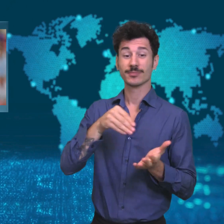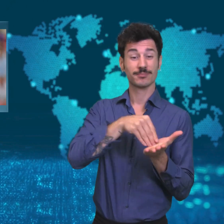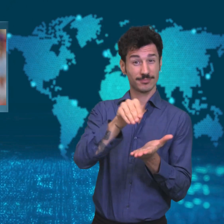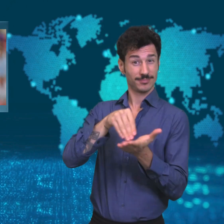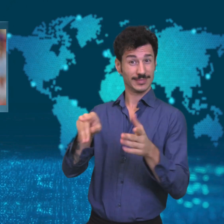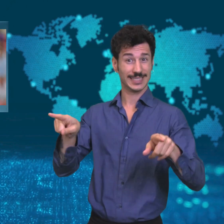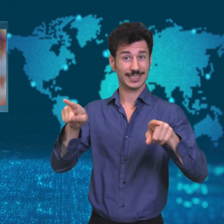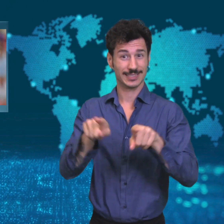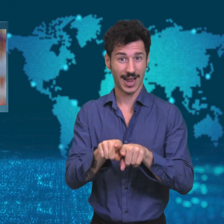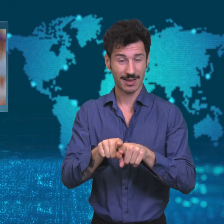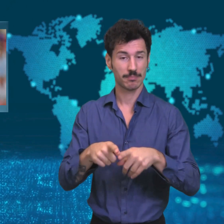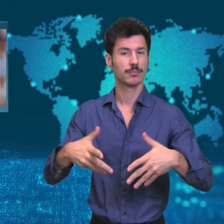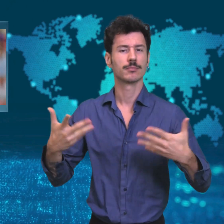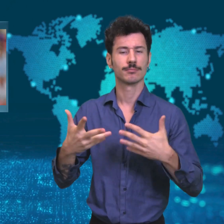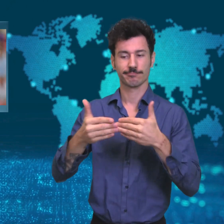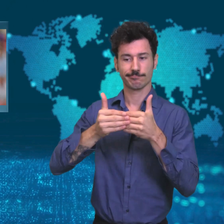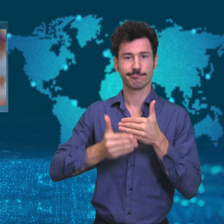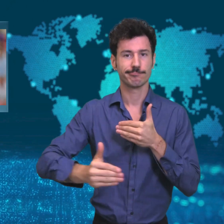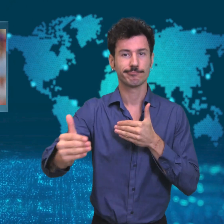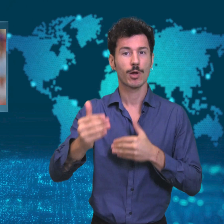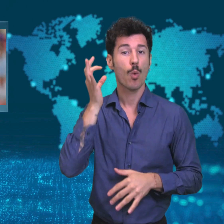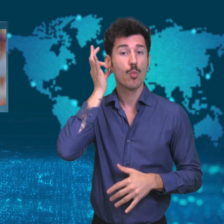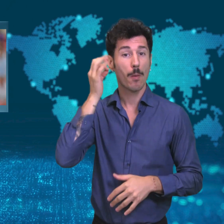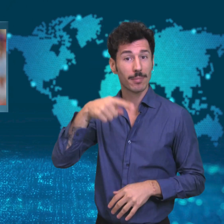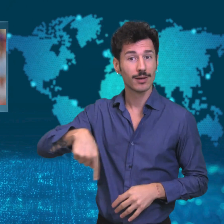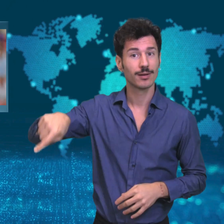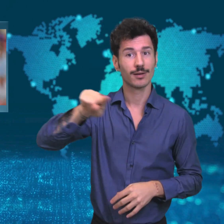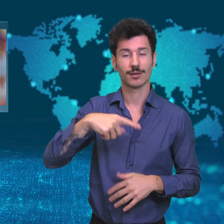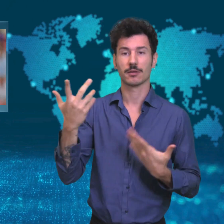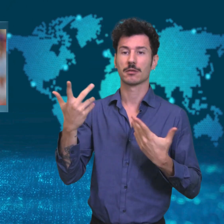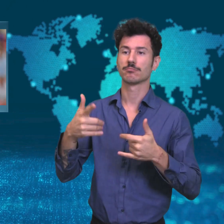Their decision means women will now receive